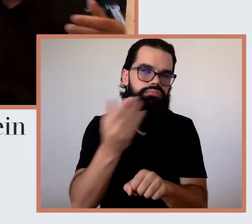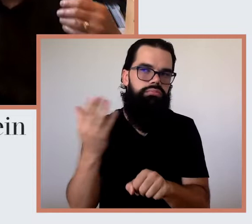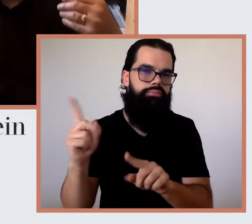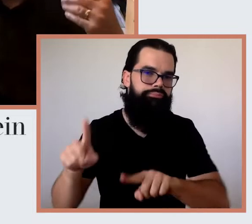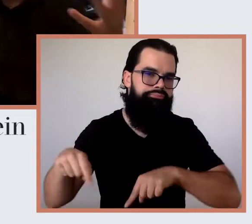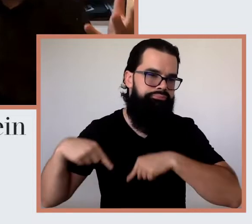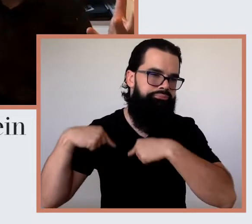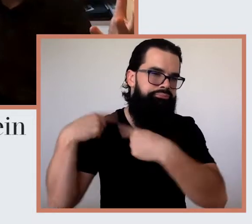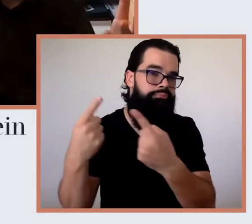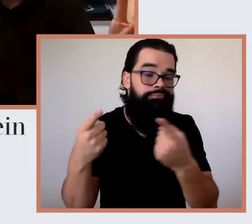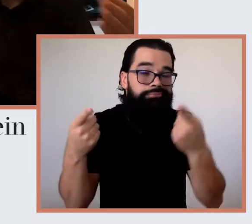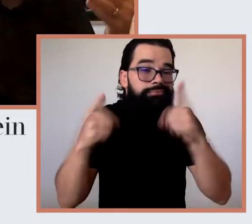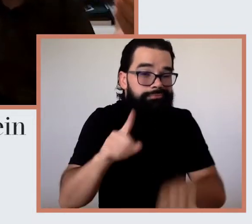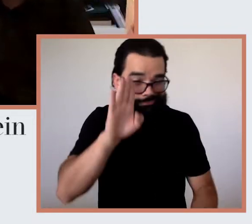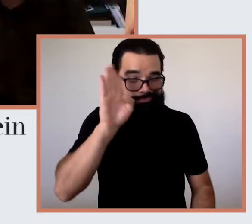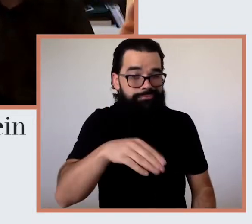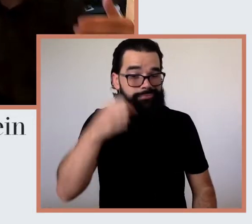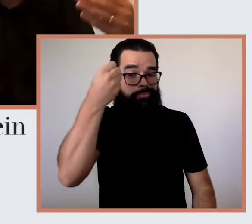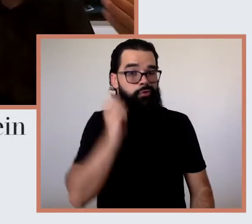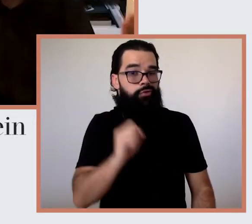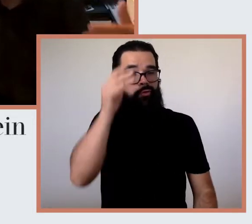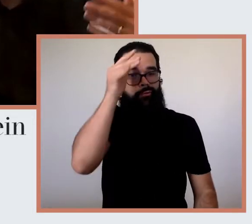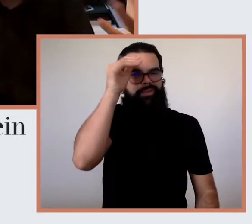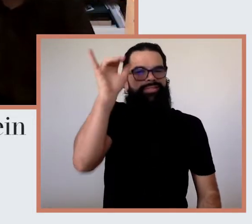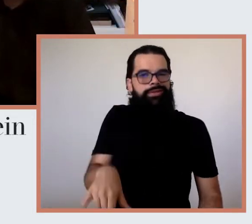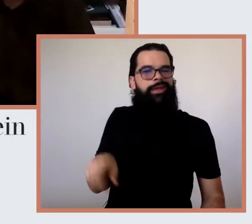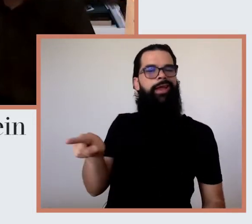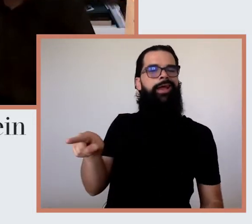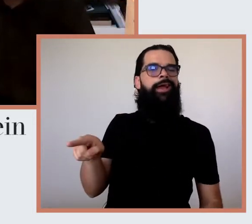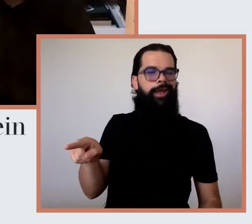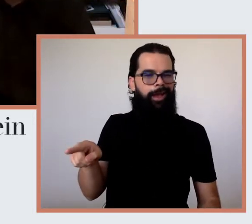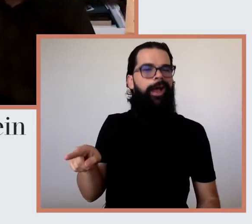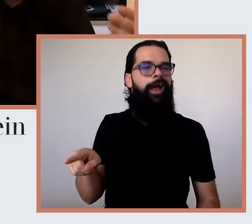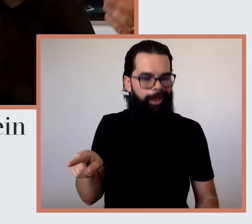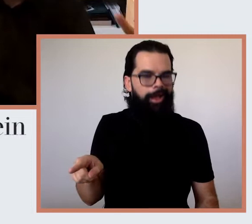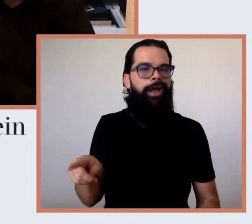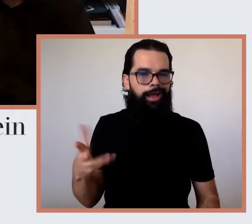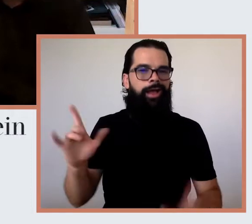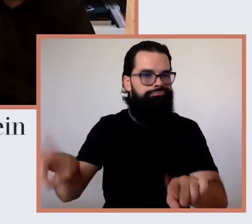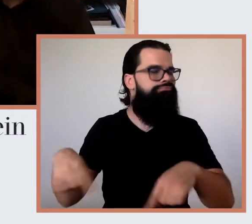is one of my oldest and dearest friends who happens to be Sarah's father. His name was Marcelo